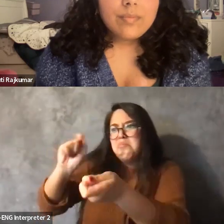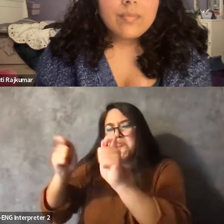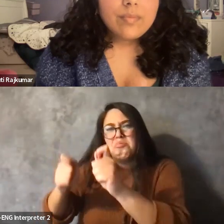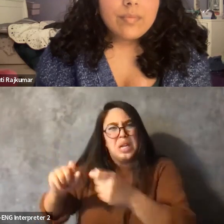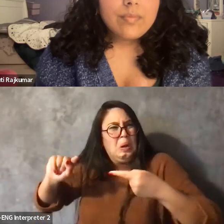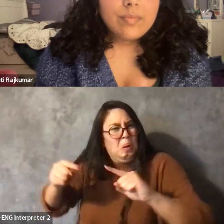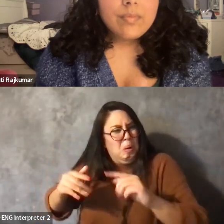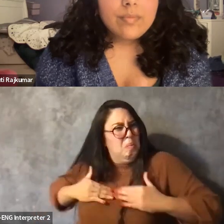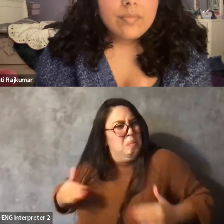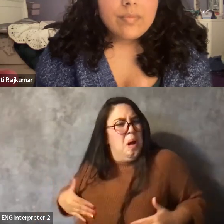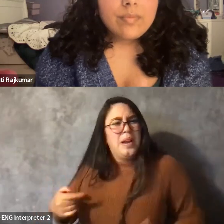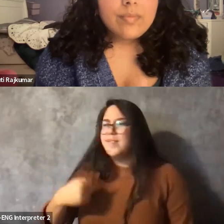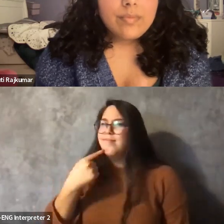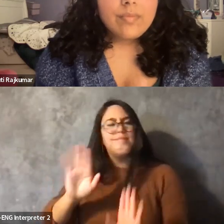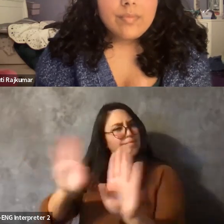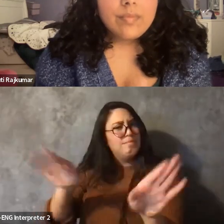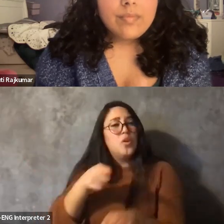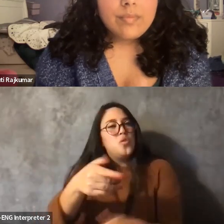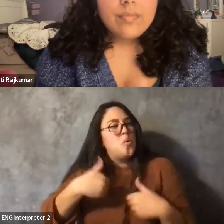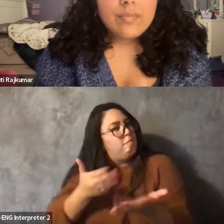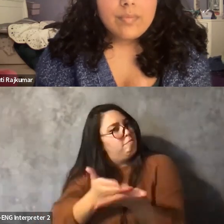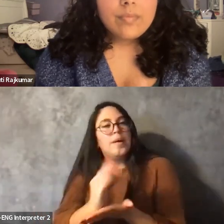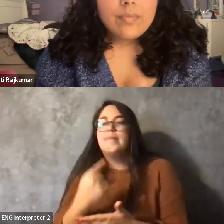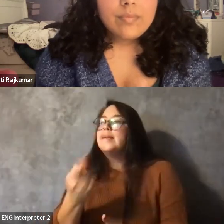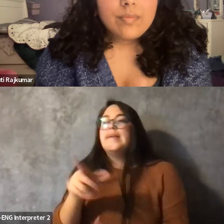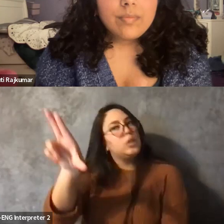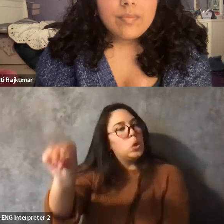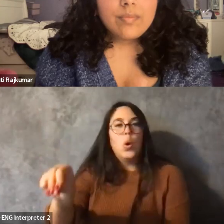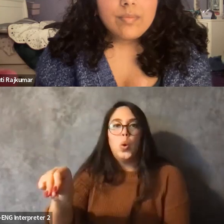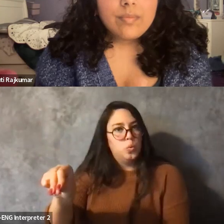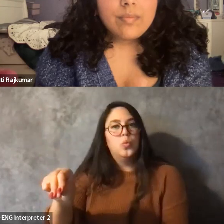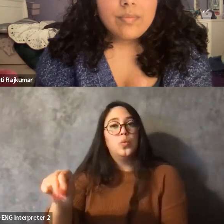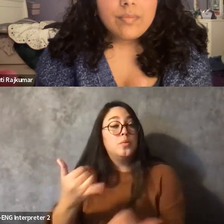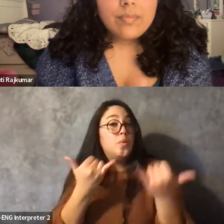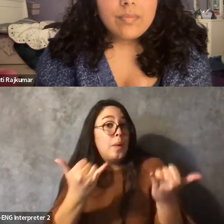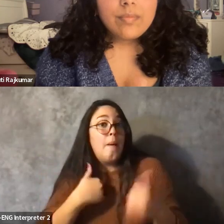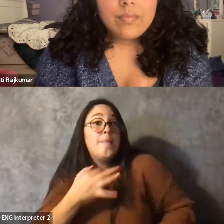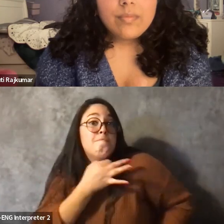and how do you want to see it change in the future? So I'll start with Shruti.